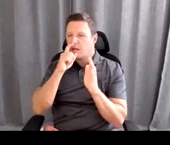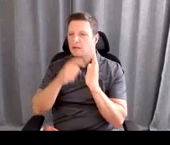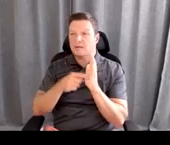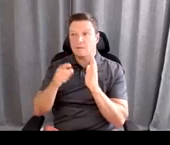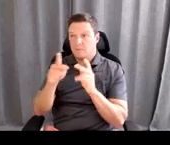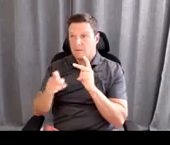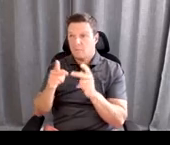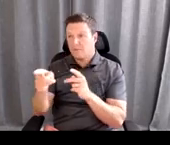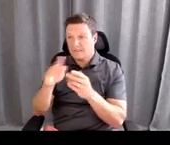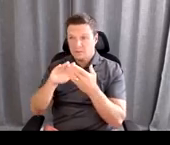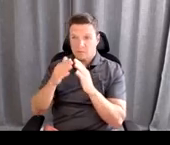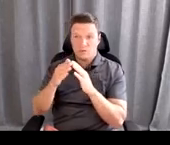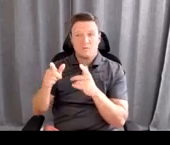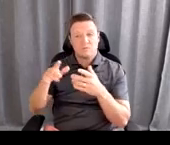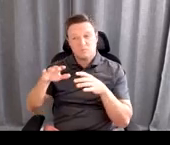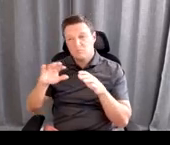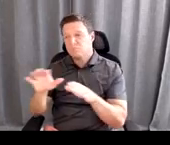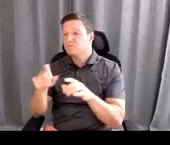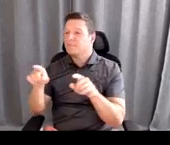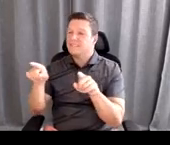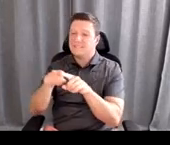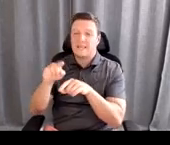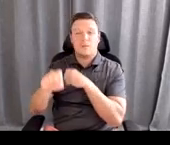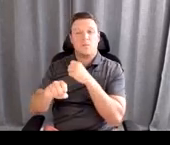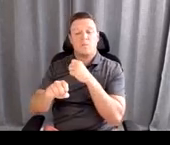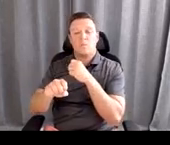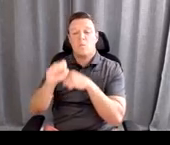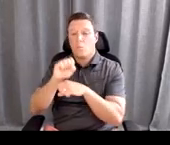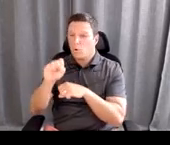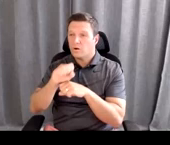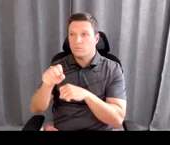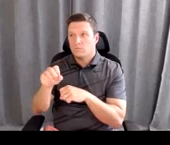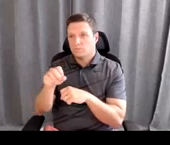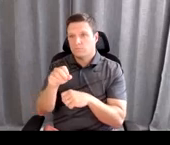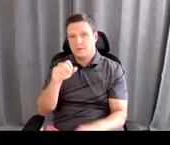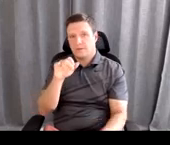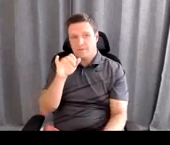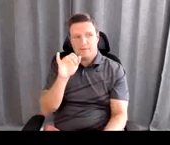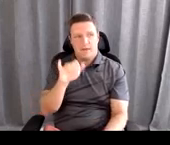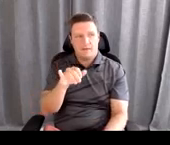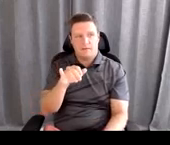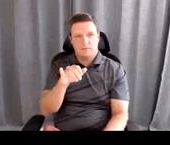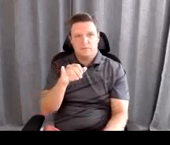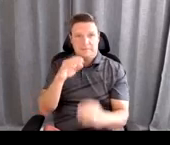that have been doing the same work that that academic, you know, just started doing right. For decades.